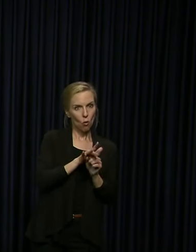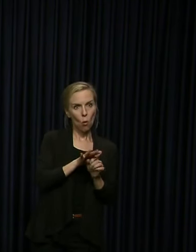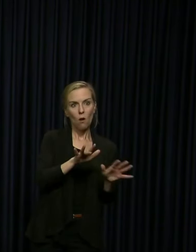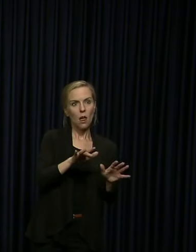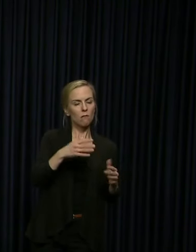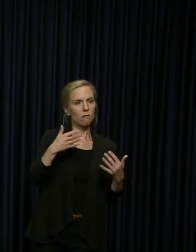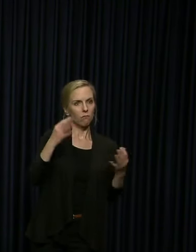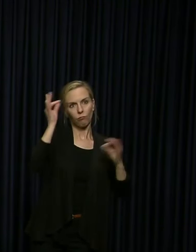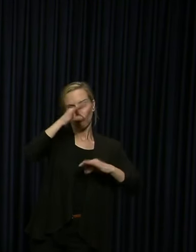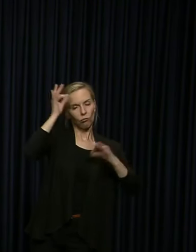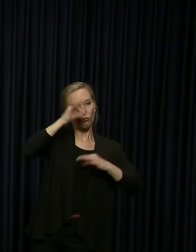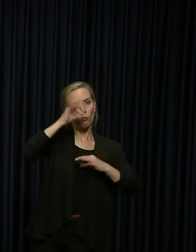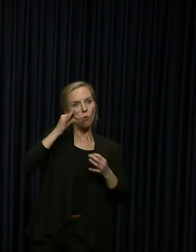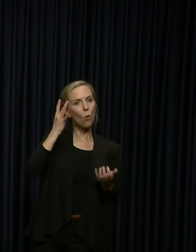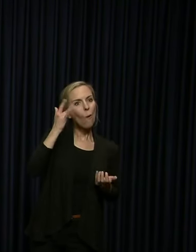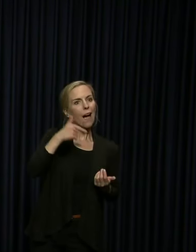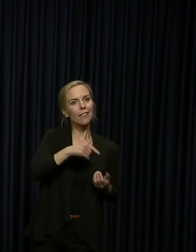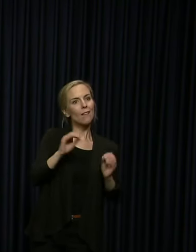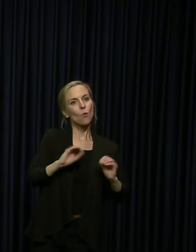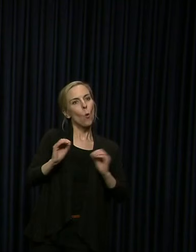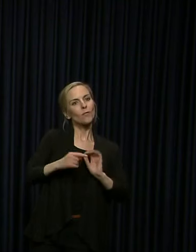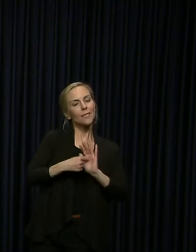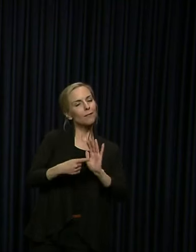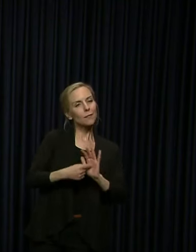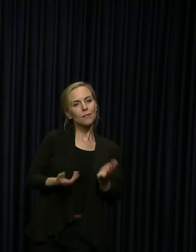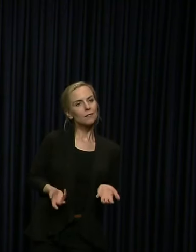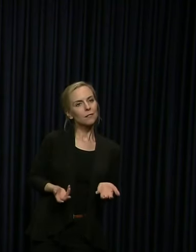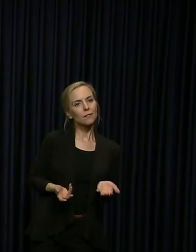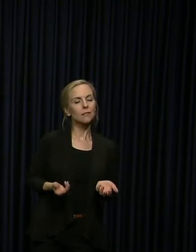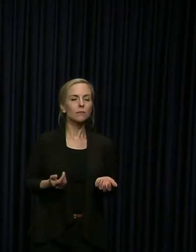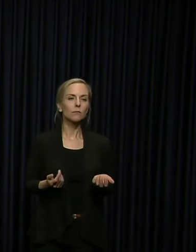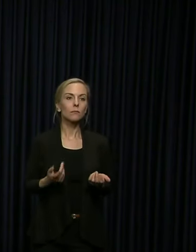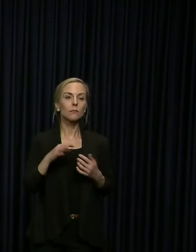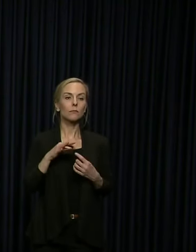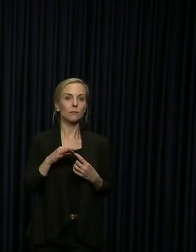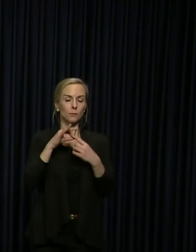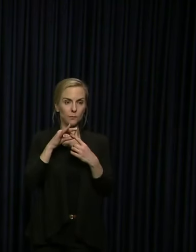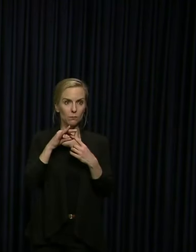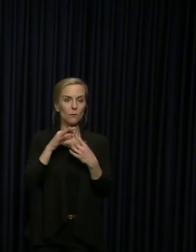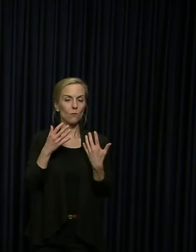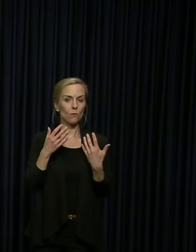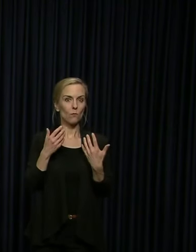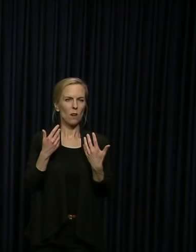[NOT AUDIBLE] BAPTIST HEALTH. PLASMA? YES.